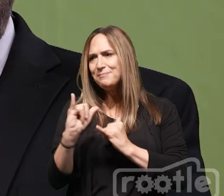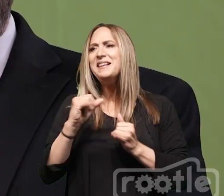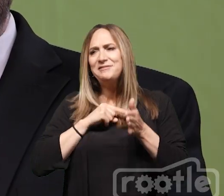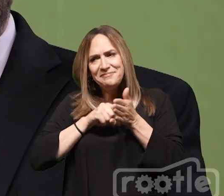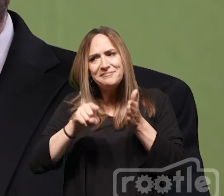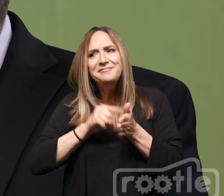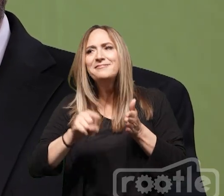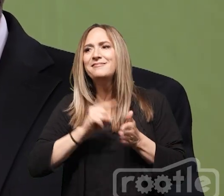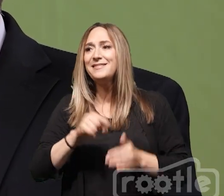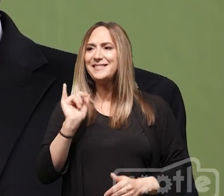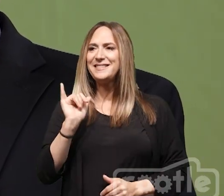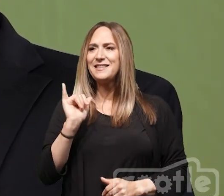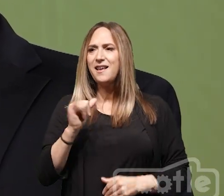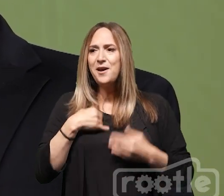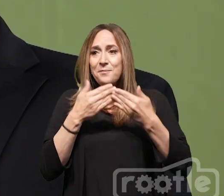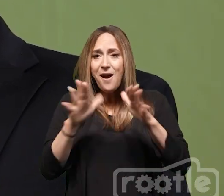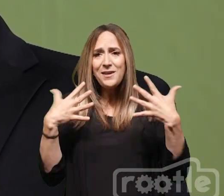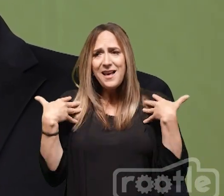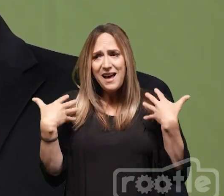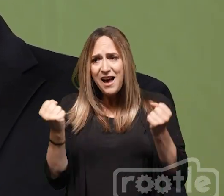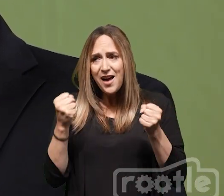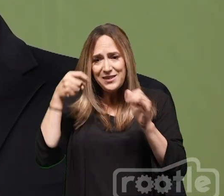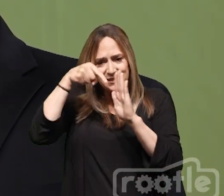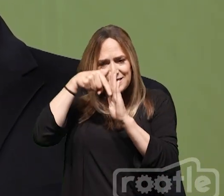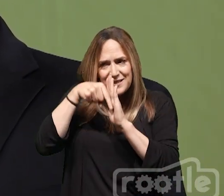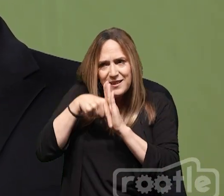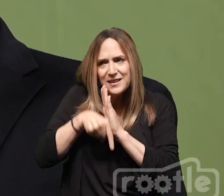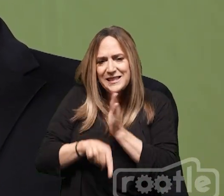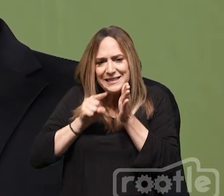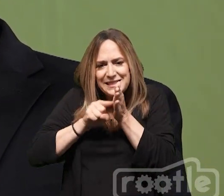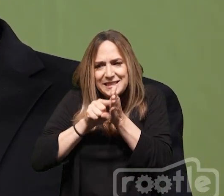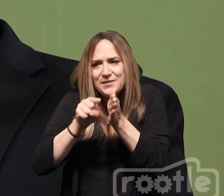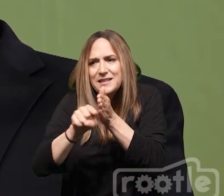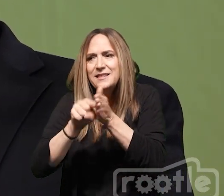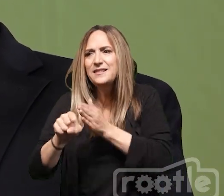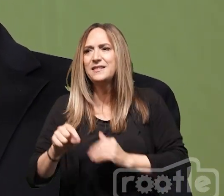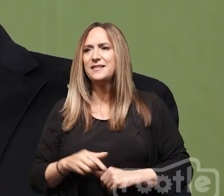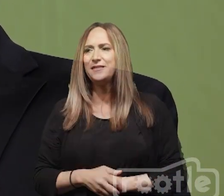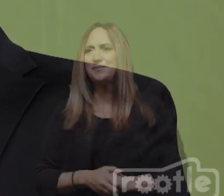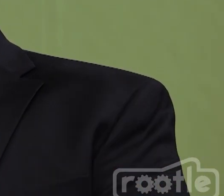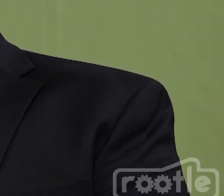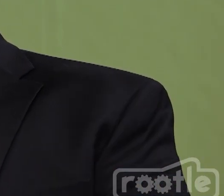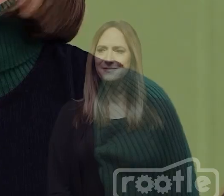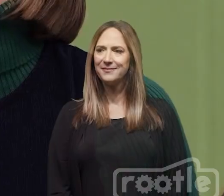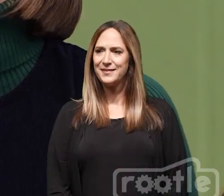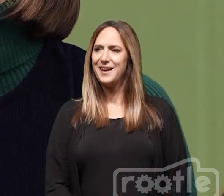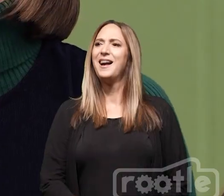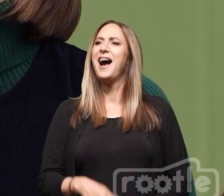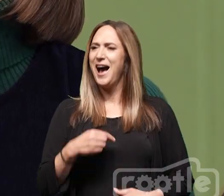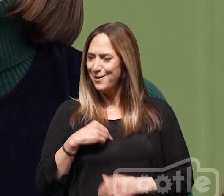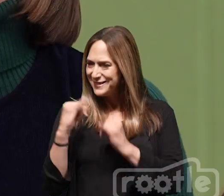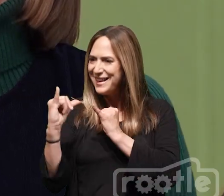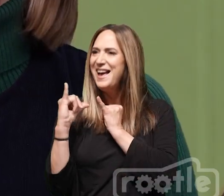Do we have ourselves a regular public health Sherlock Holmes? Hmm? I am a bit like Sherlock Holmes.